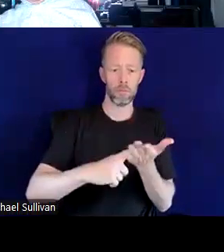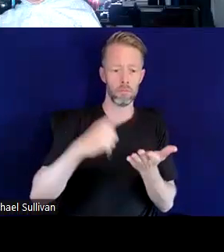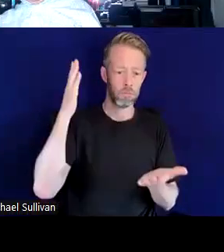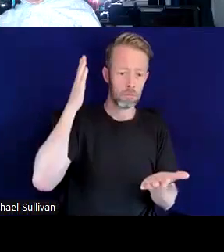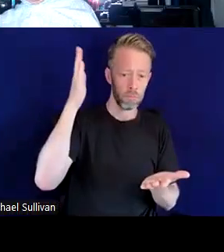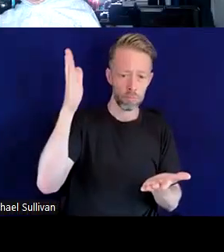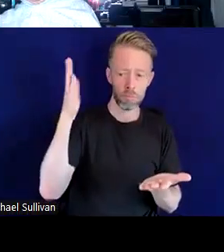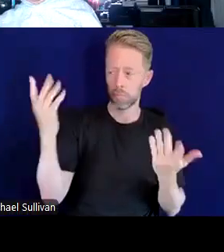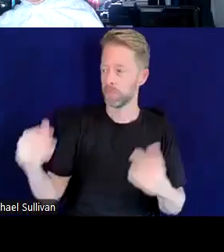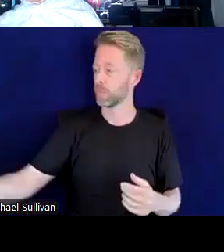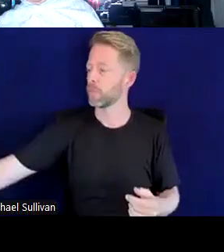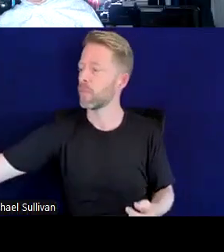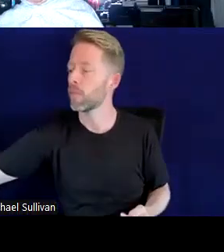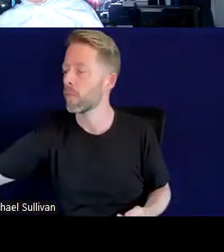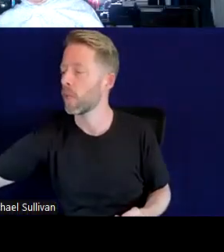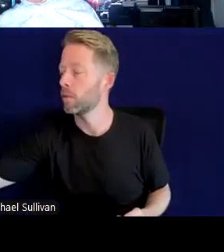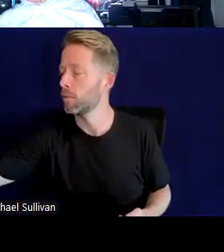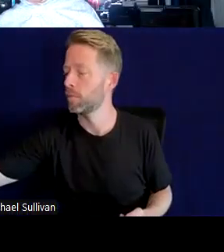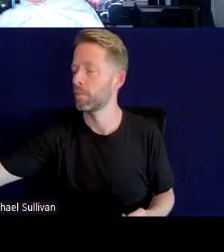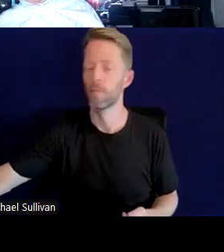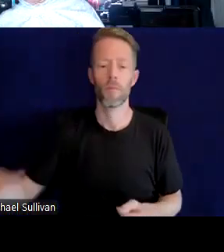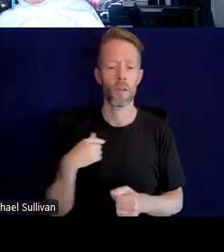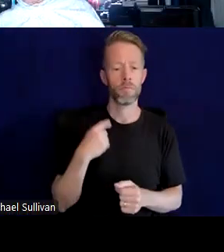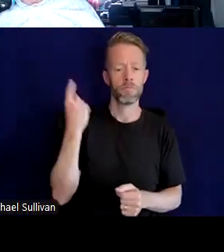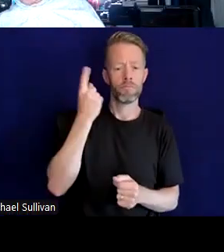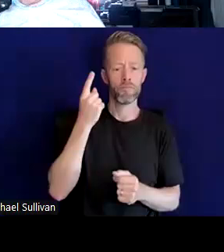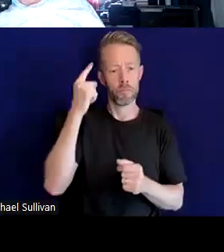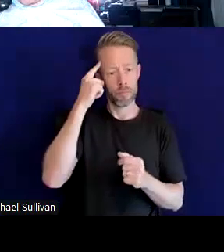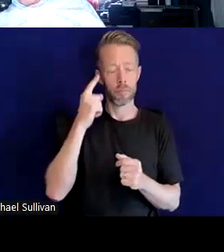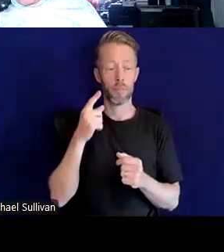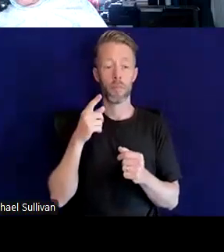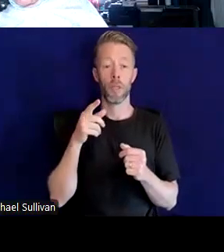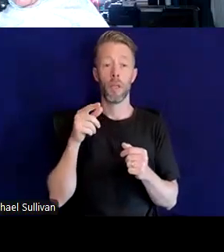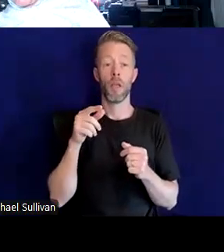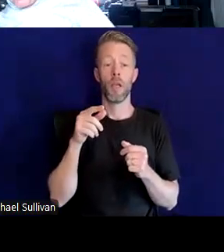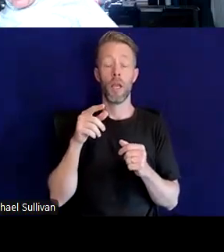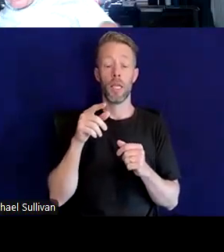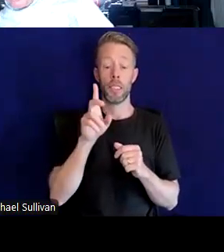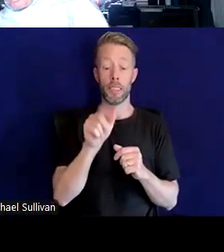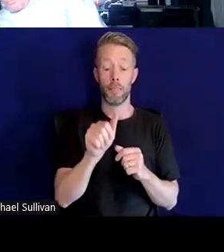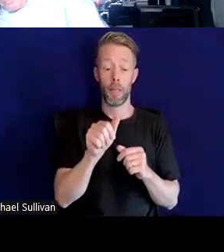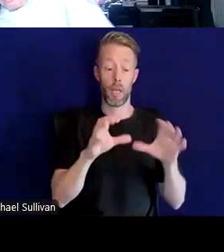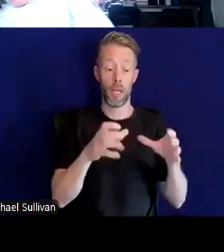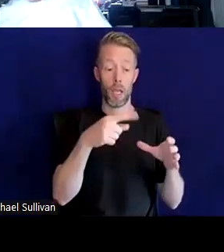I was thinking that for all of you, where do you think the focus should be within the overall social justice movement for individuals with